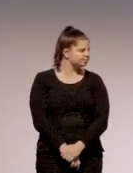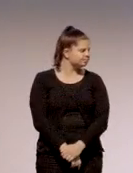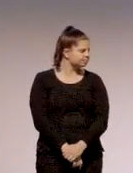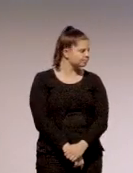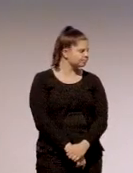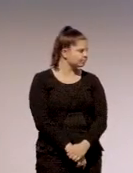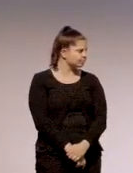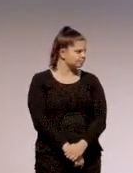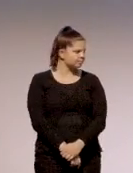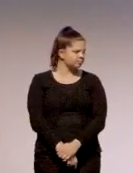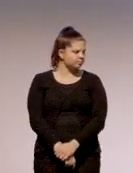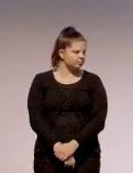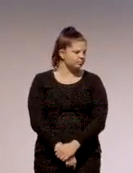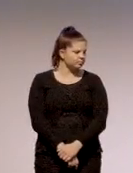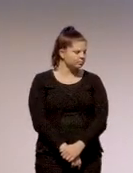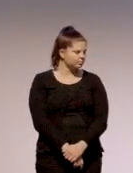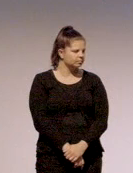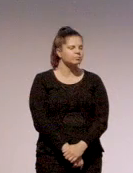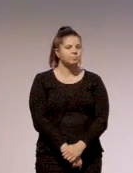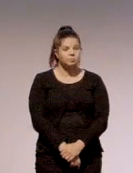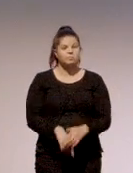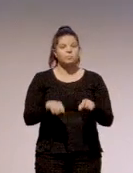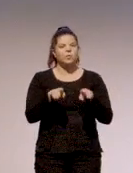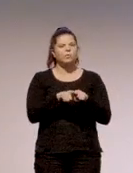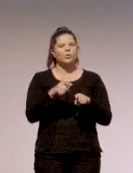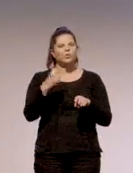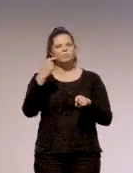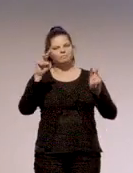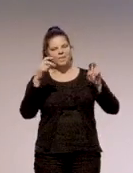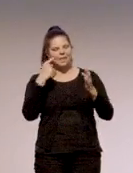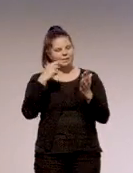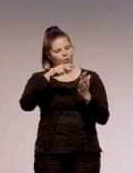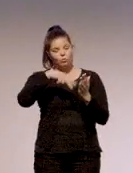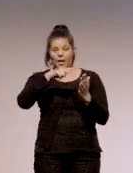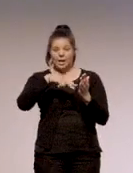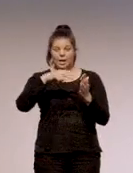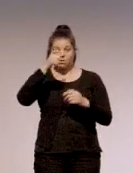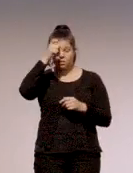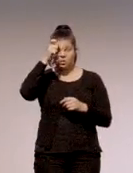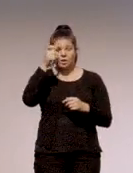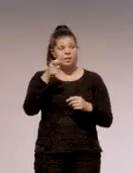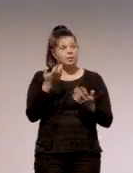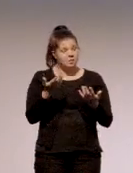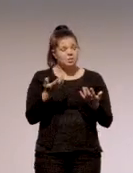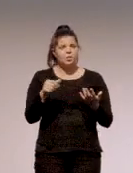We're working through our easy read concept at the moment. So accessibility by default is great, but government is full of jargon.